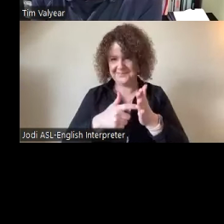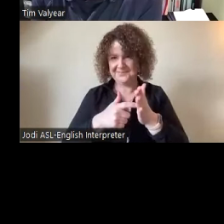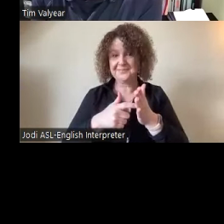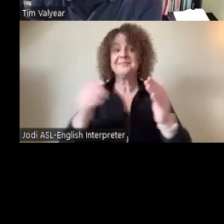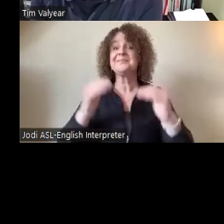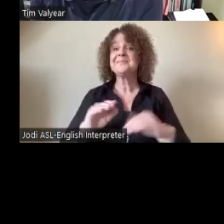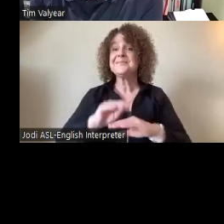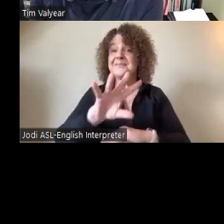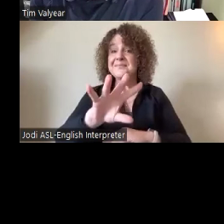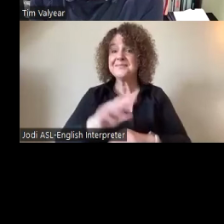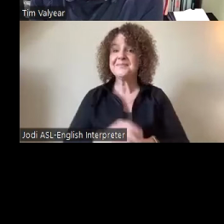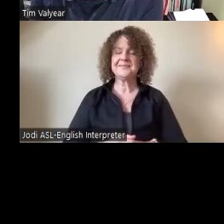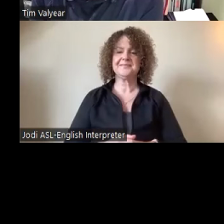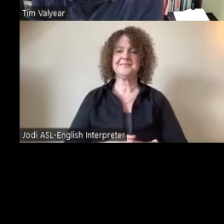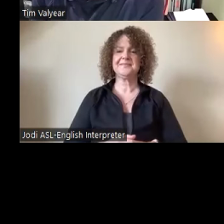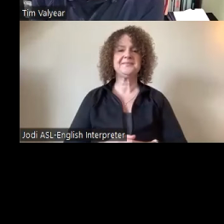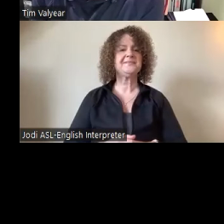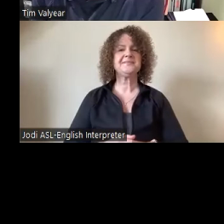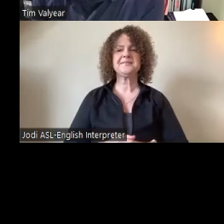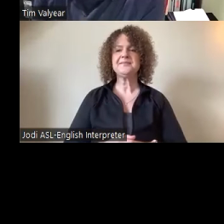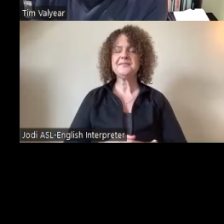organizations that are open must continue to have safety